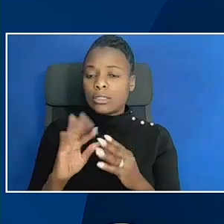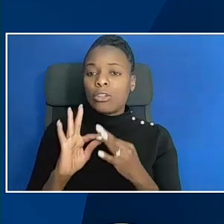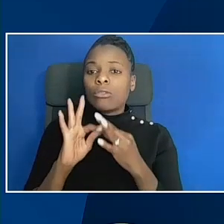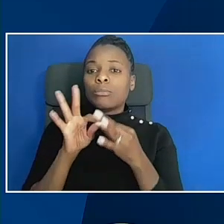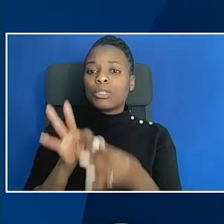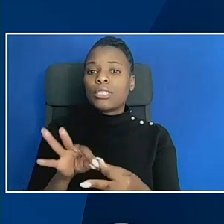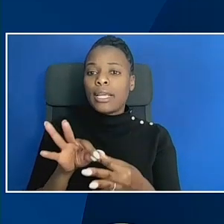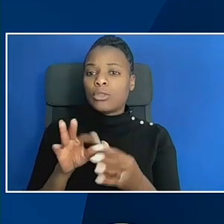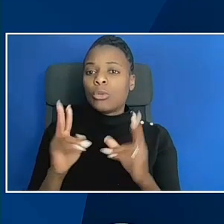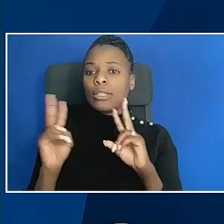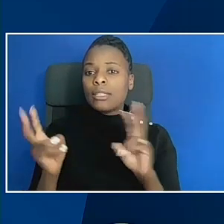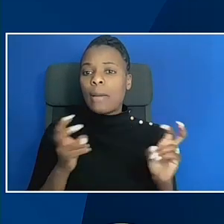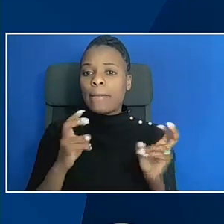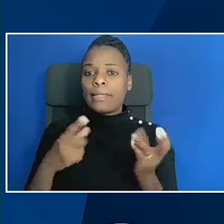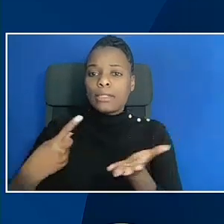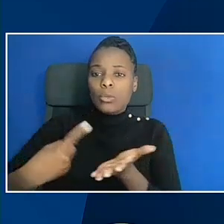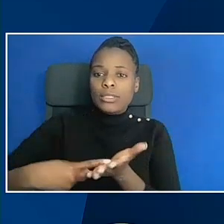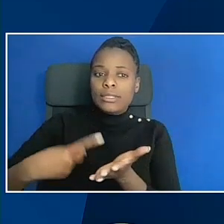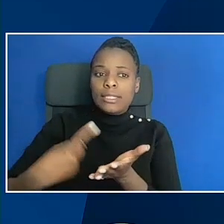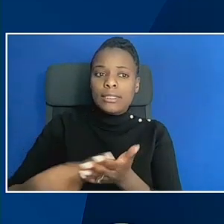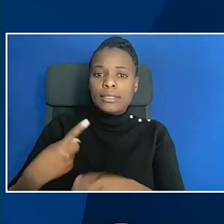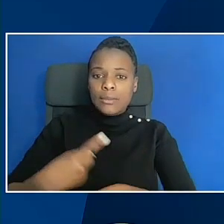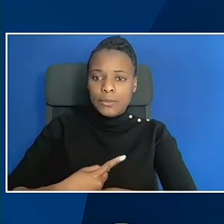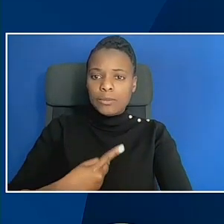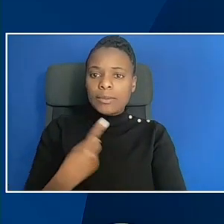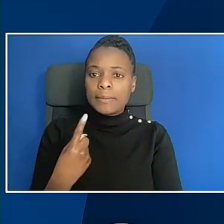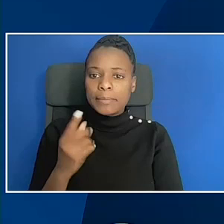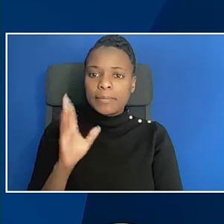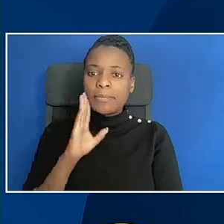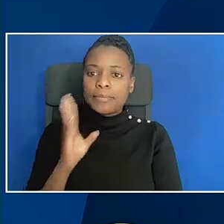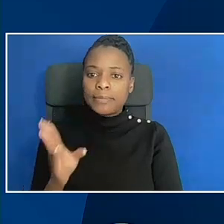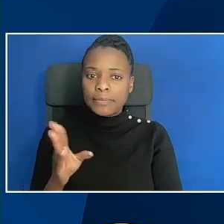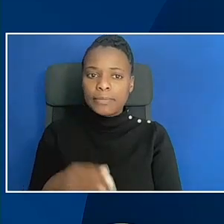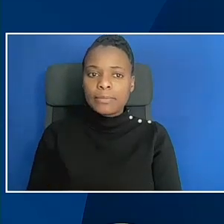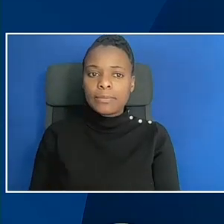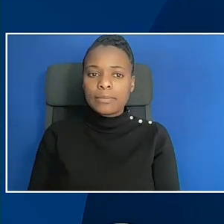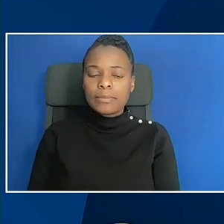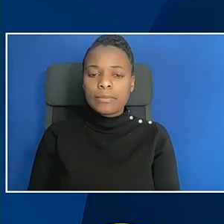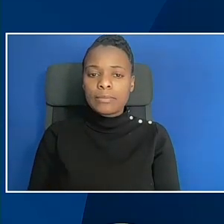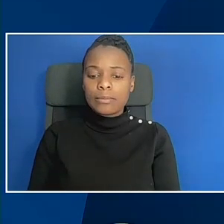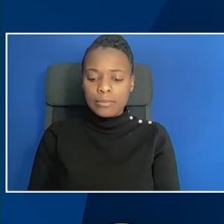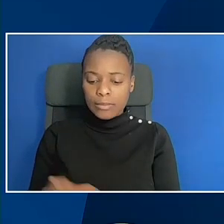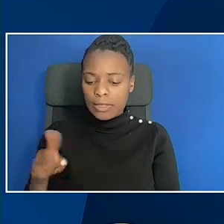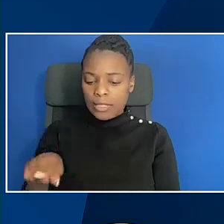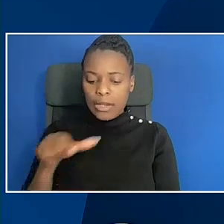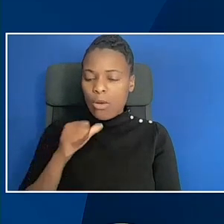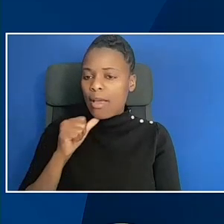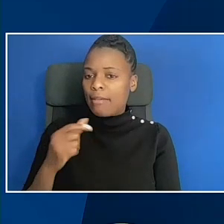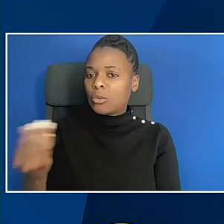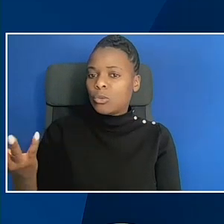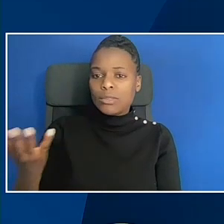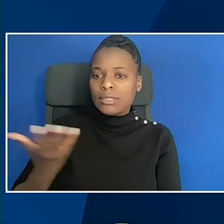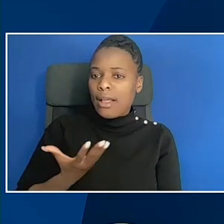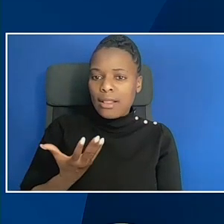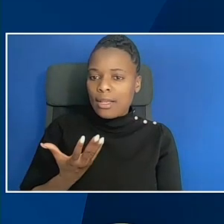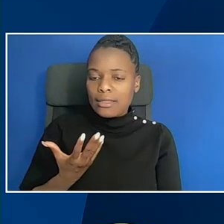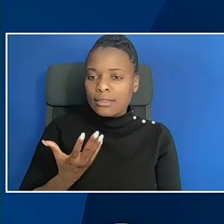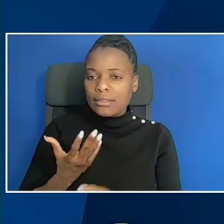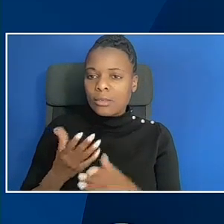today. They do not have to necessarily tell us what they are caucusing about.